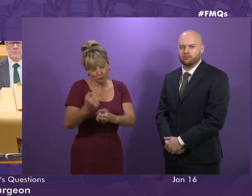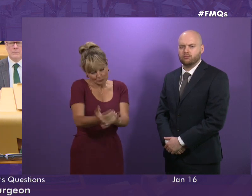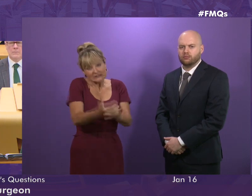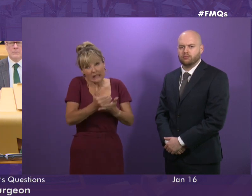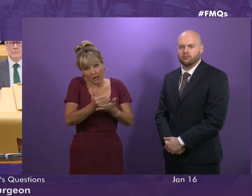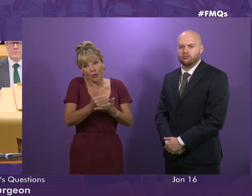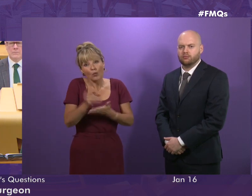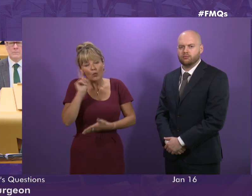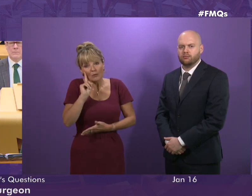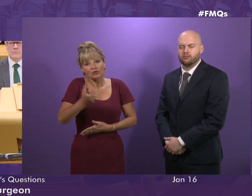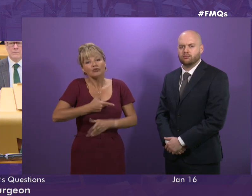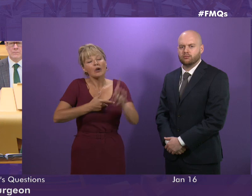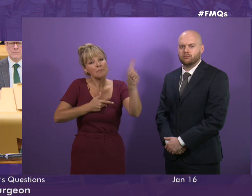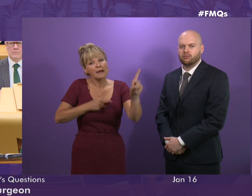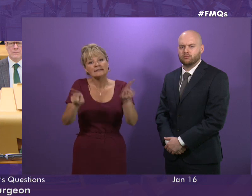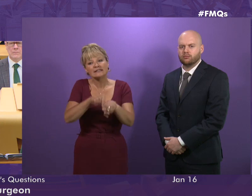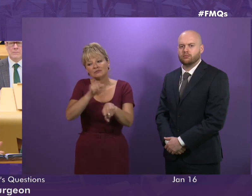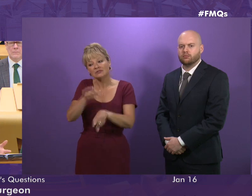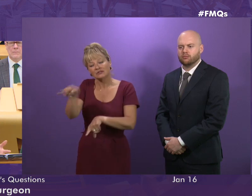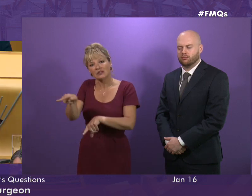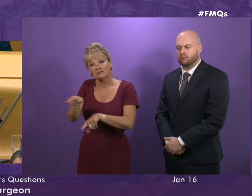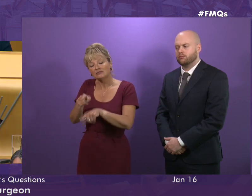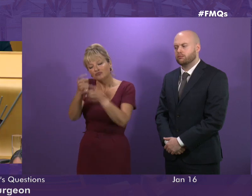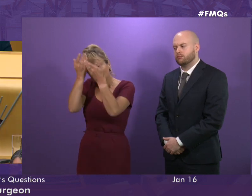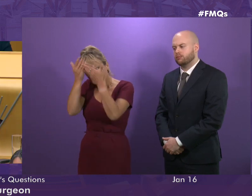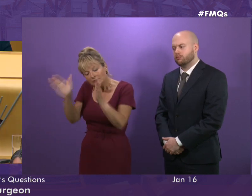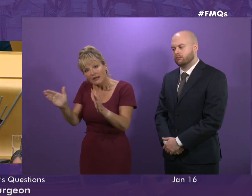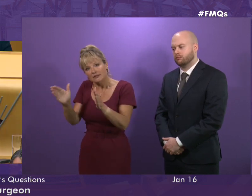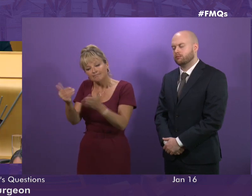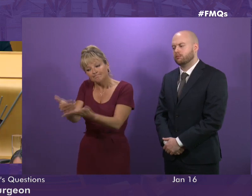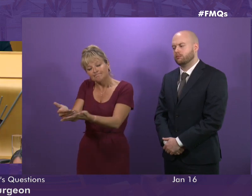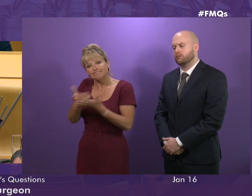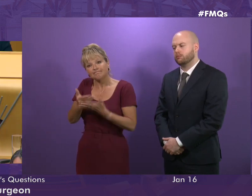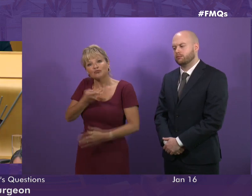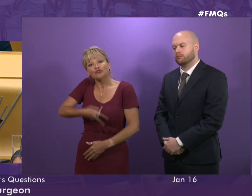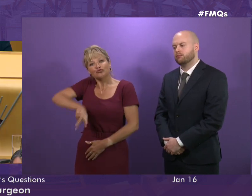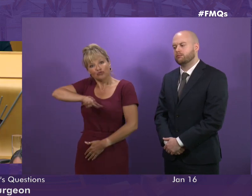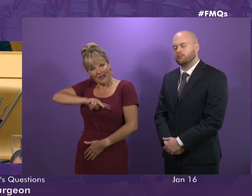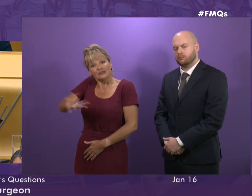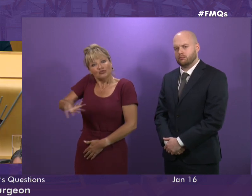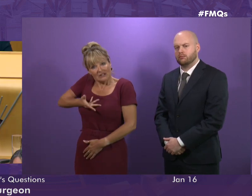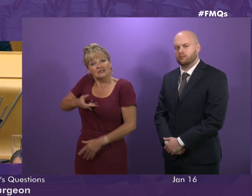respect and protect trans rights and allow a proper debate, as the Government is seeking